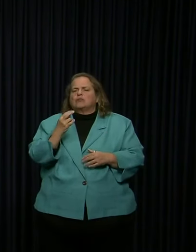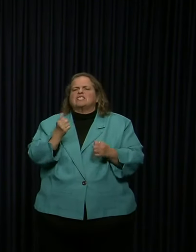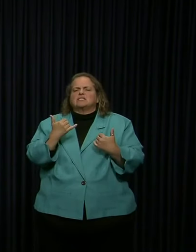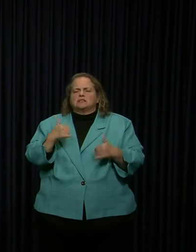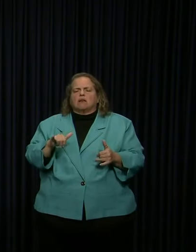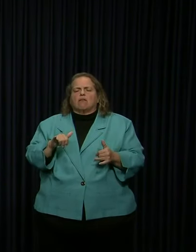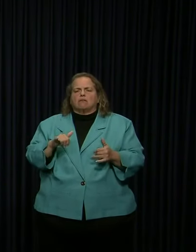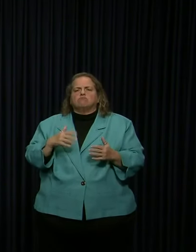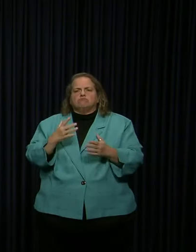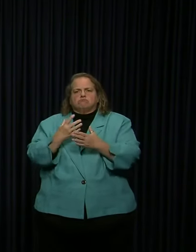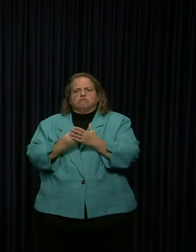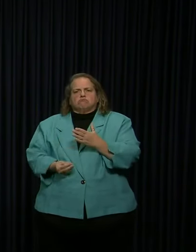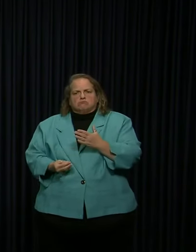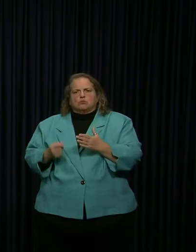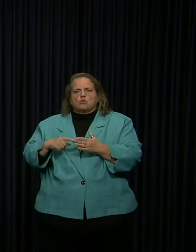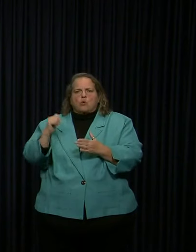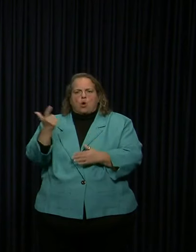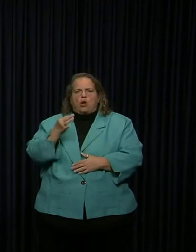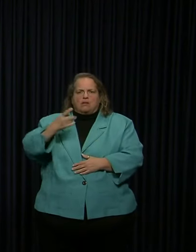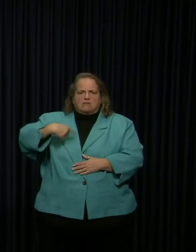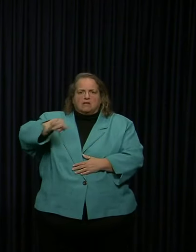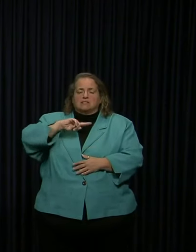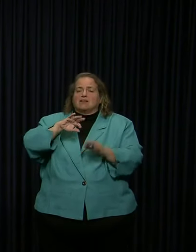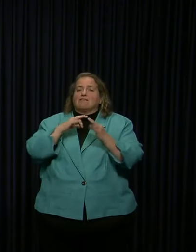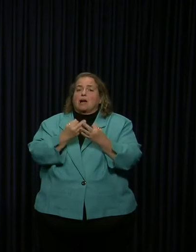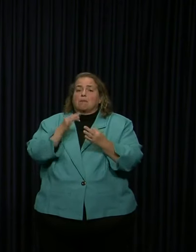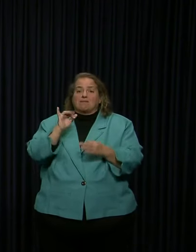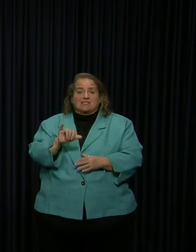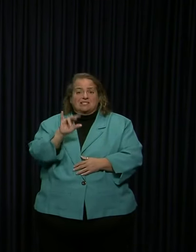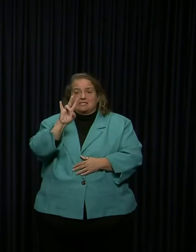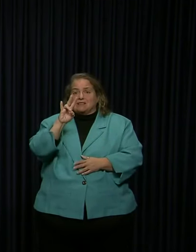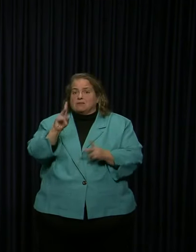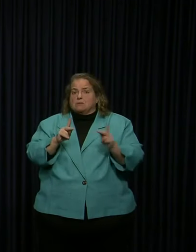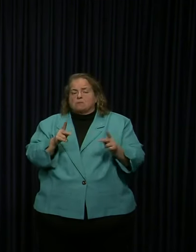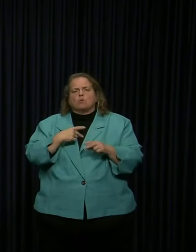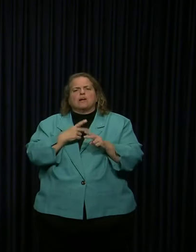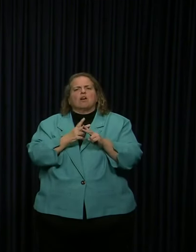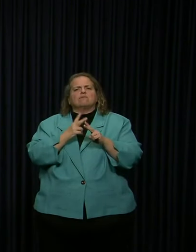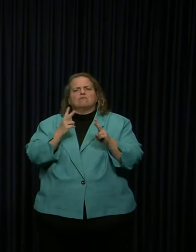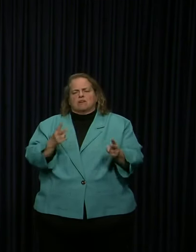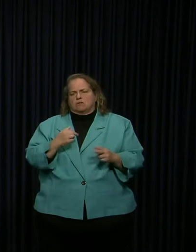AND AN 81-YEAR-OLD FEY MILE AND